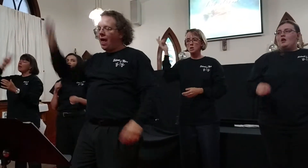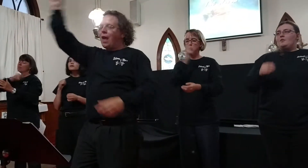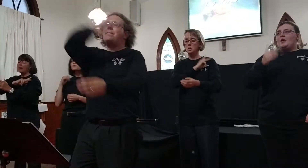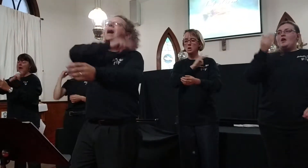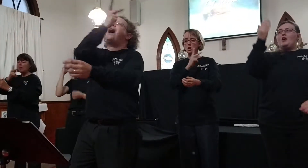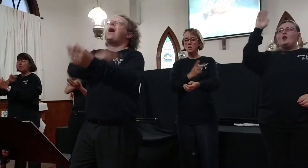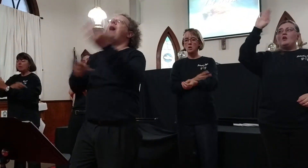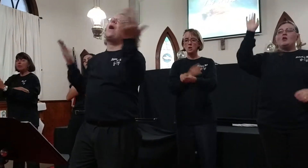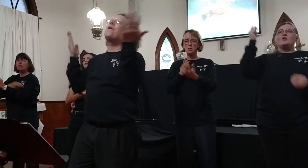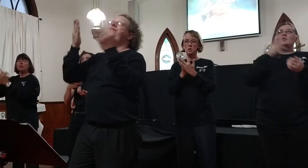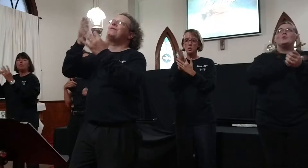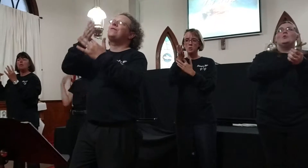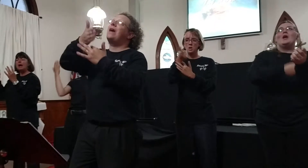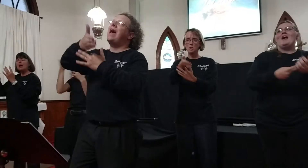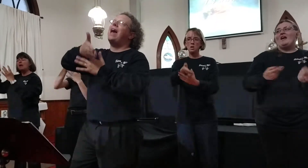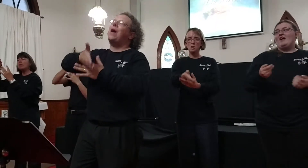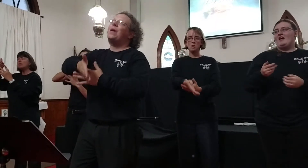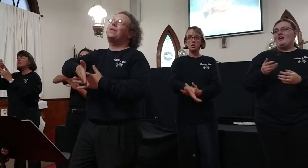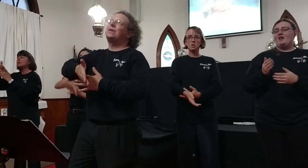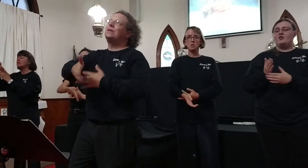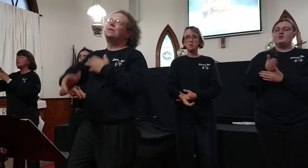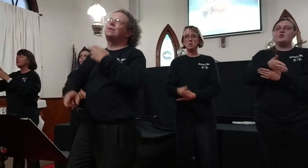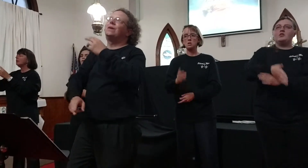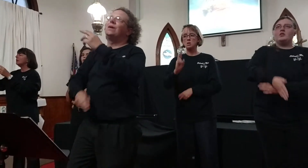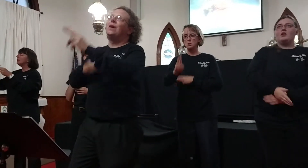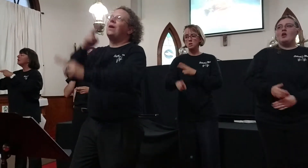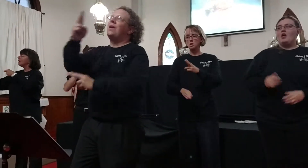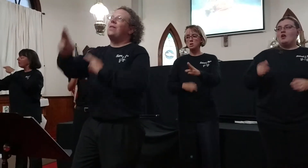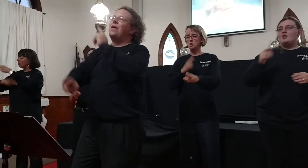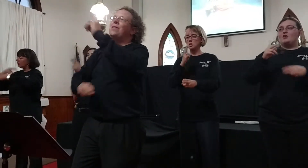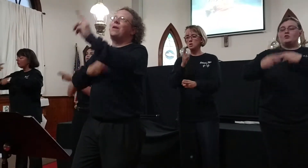Thy power throughout